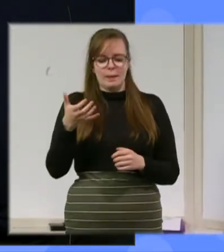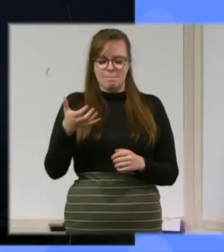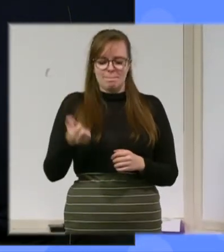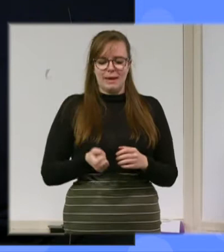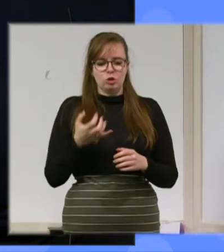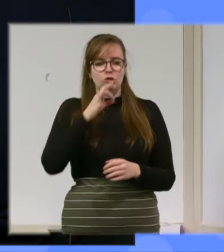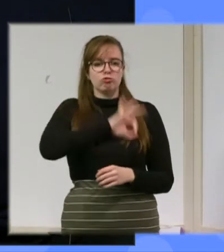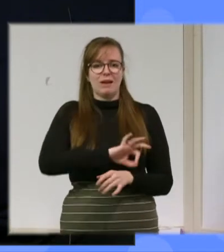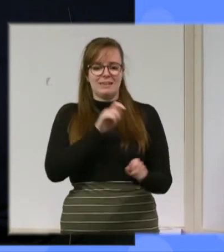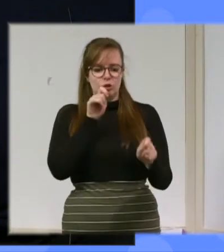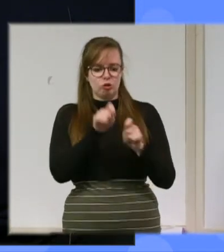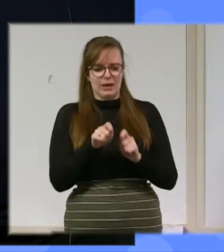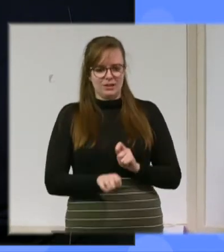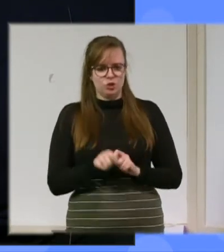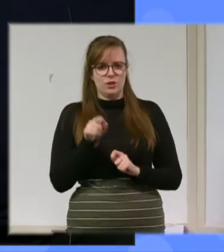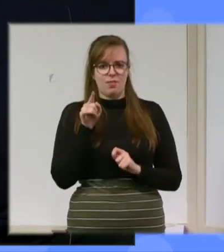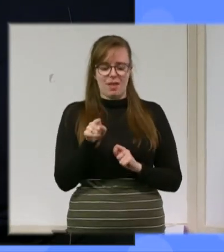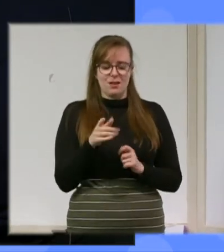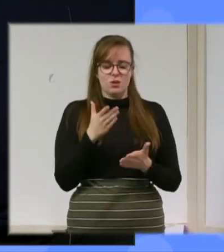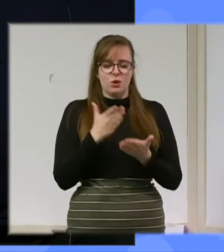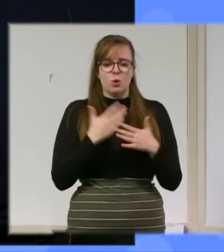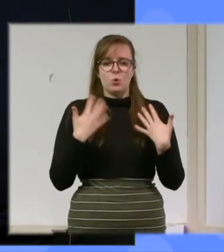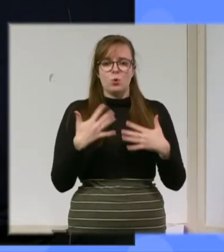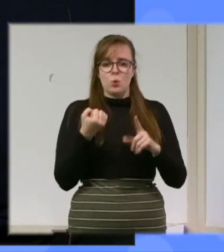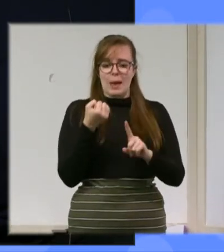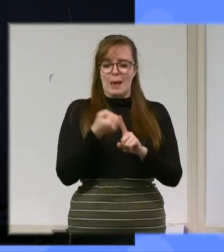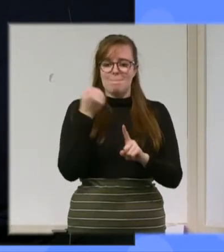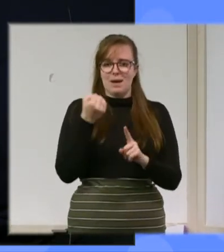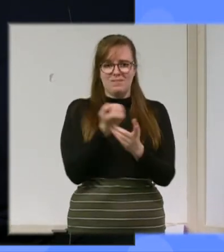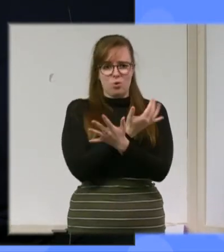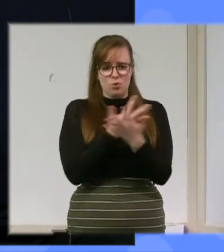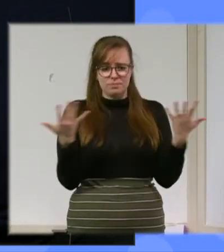particular is have a huge impact actually on thousands of pensioner